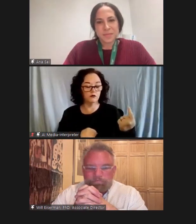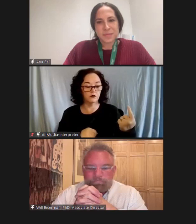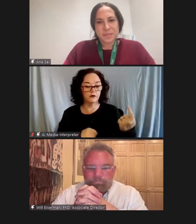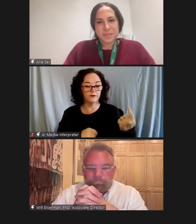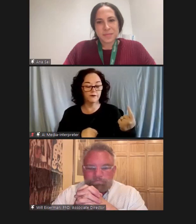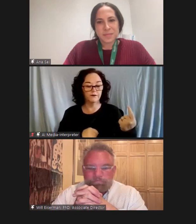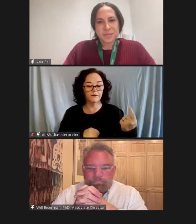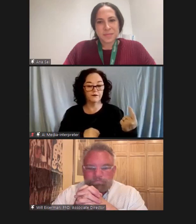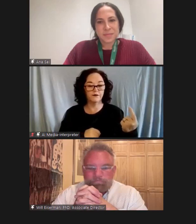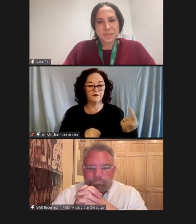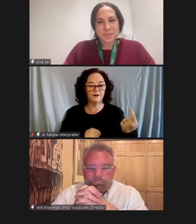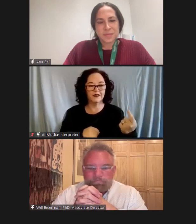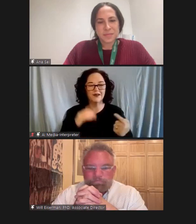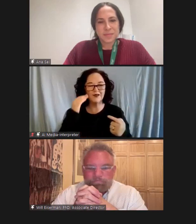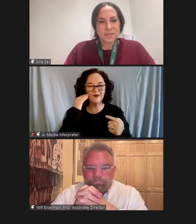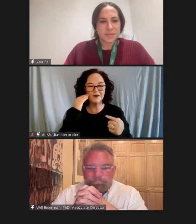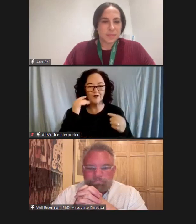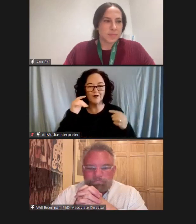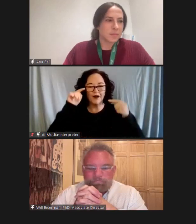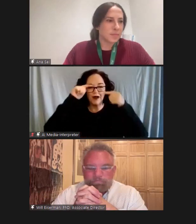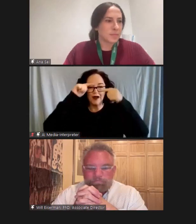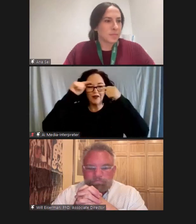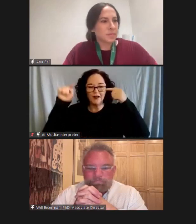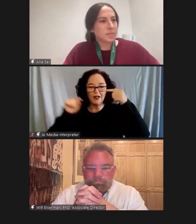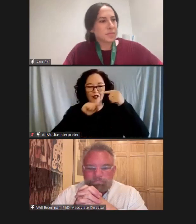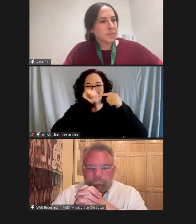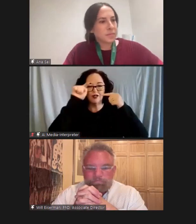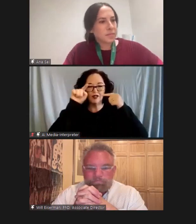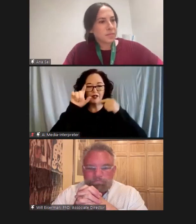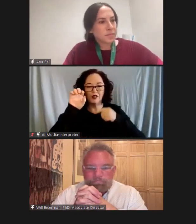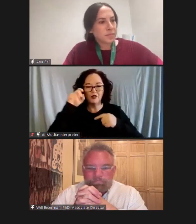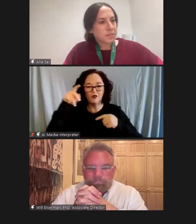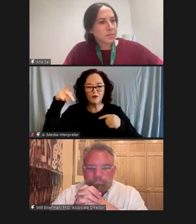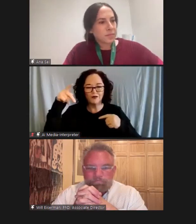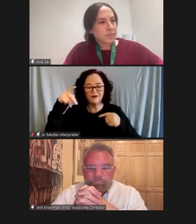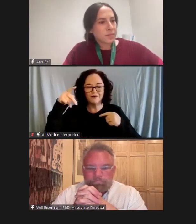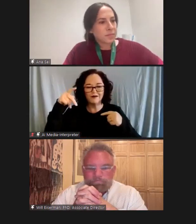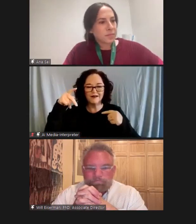that